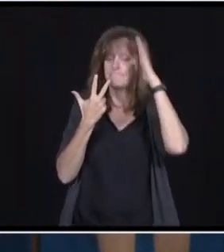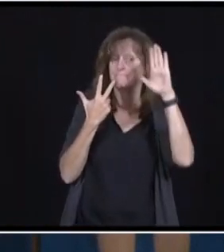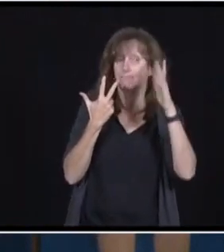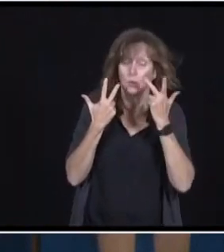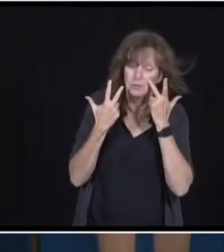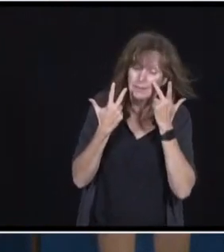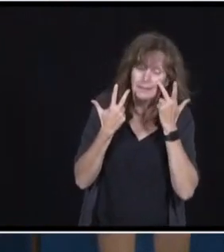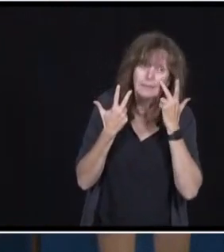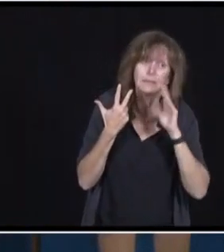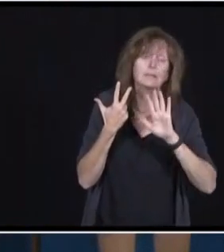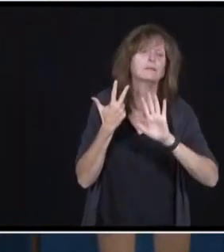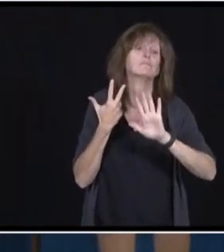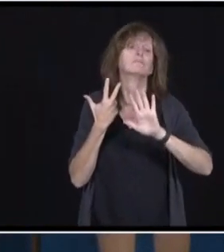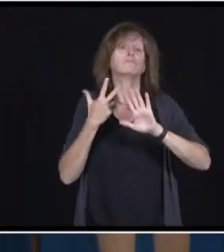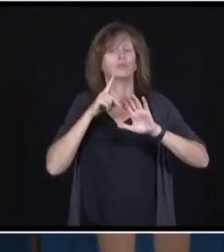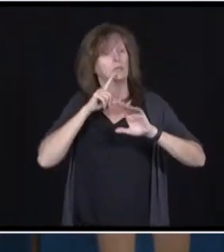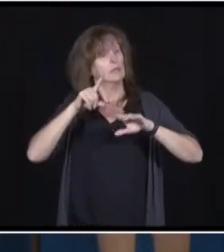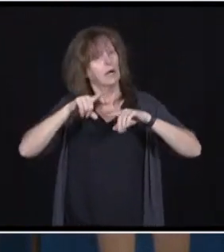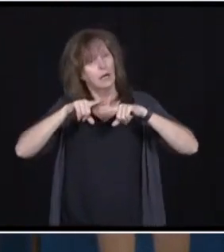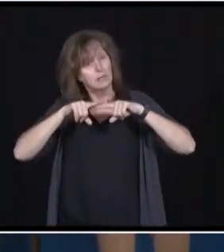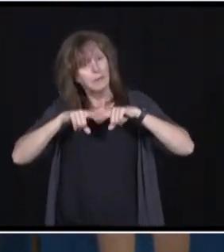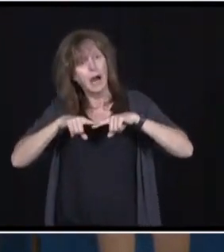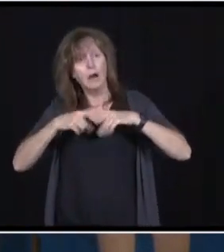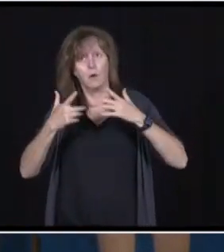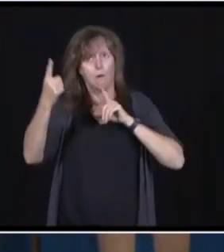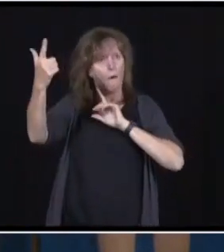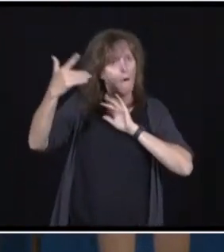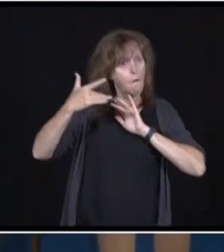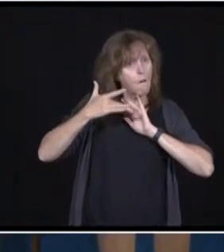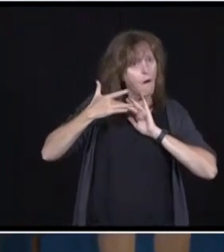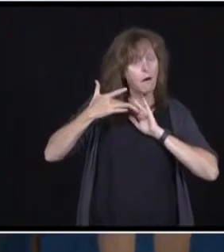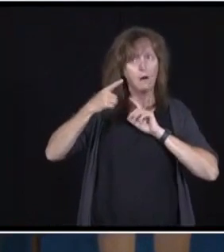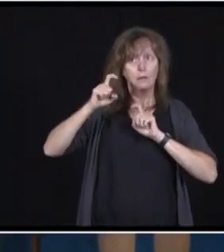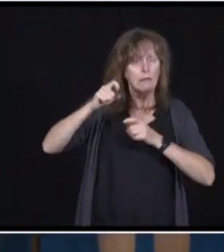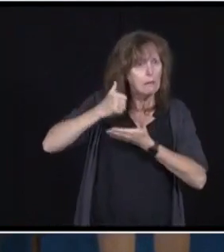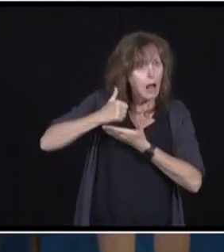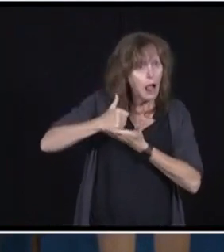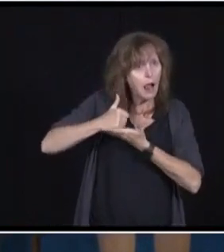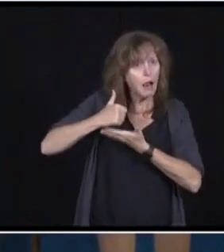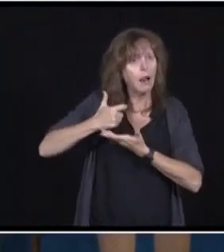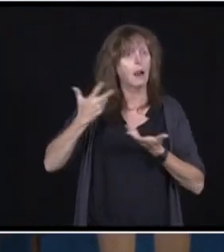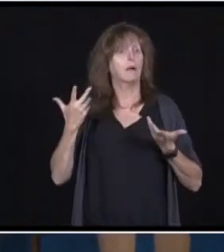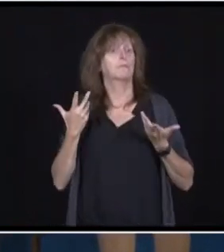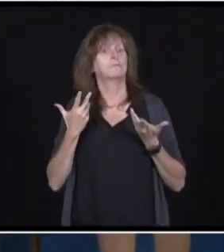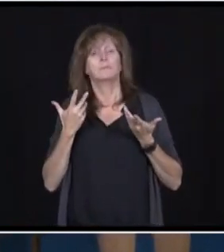So while we have these three, it does not mean that these will be the only three.